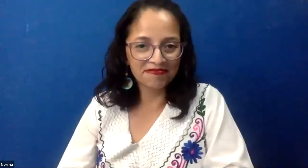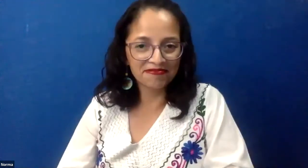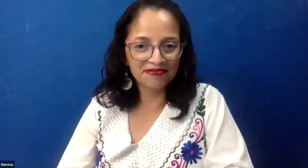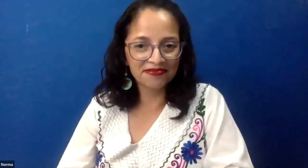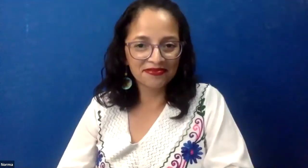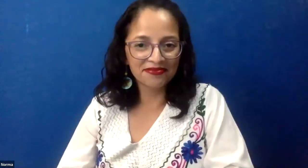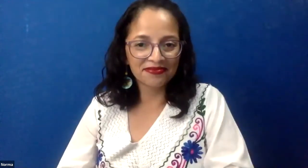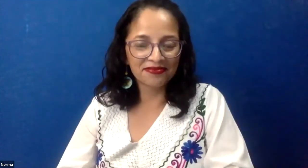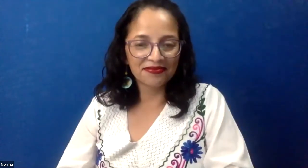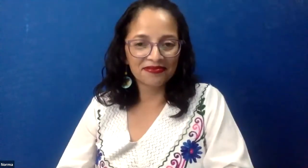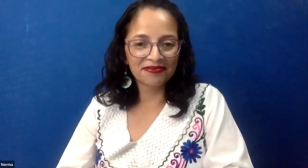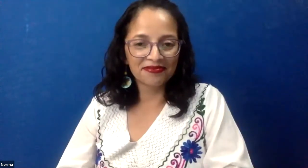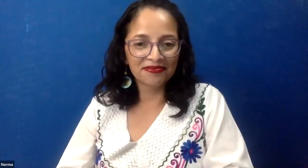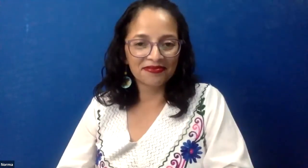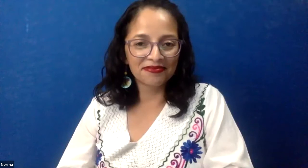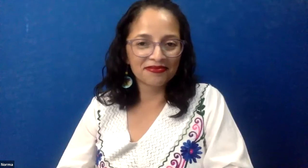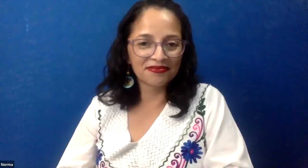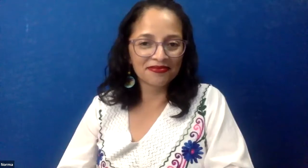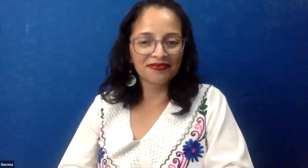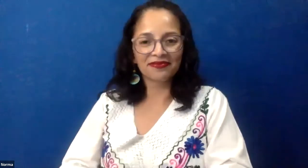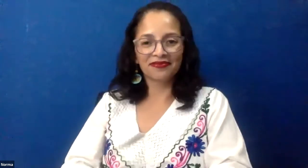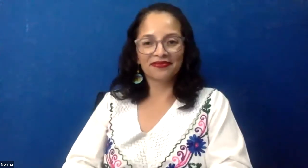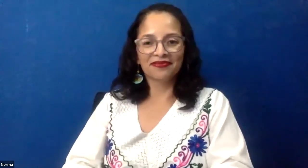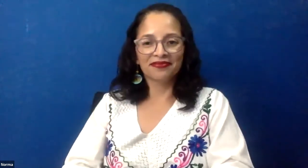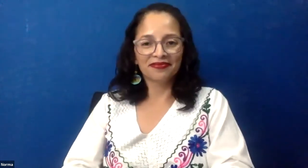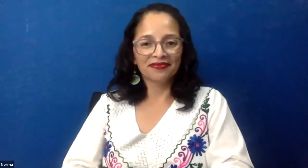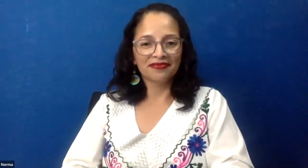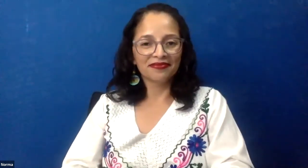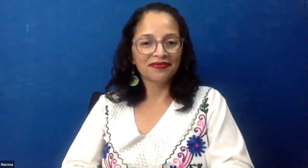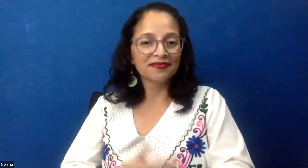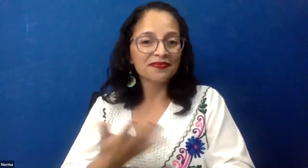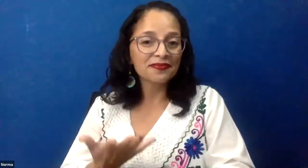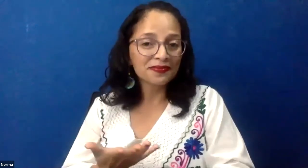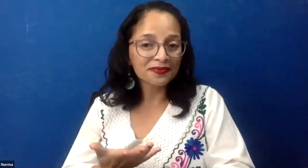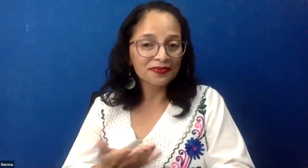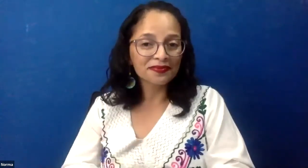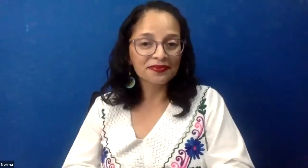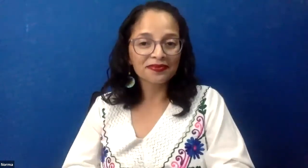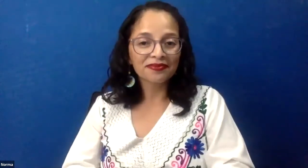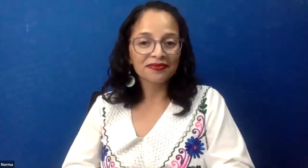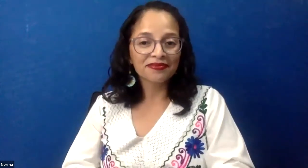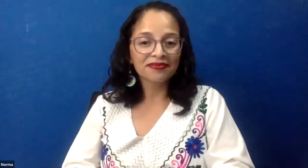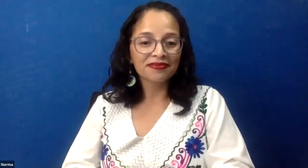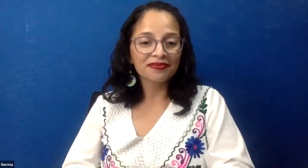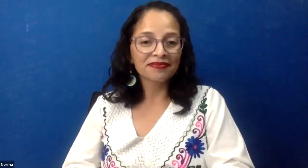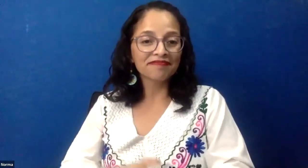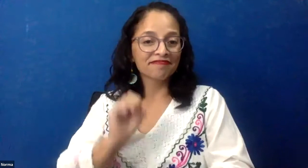I see there is more favor of one than the other. Let's see what the correct answer is.